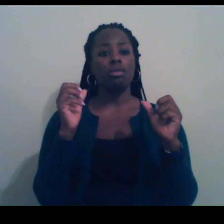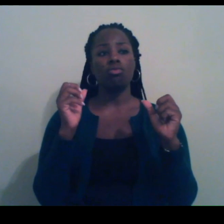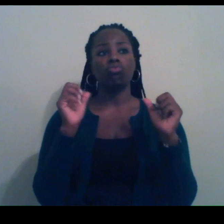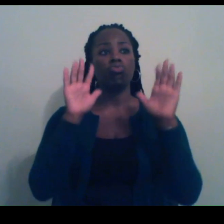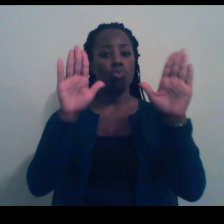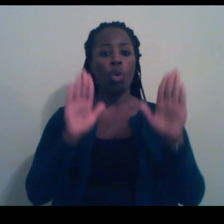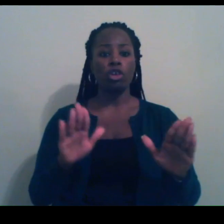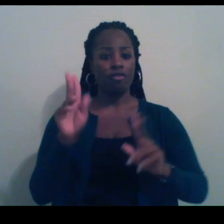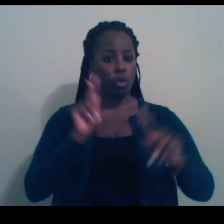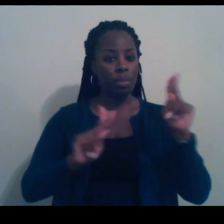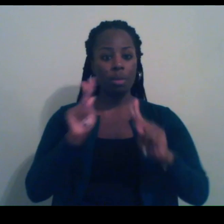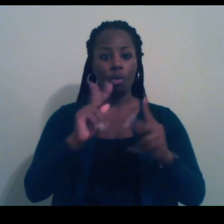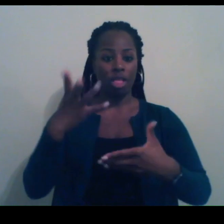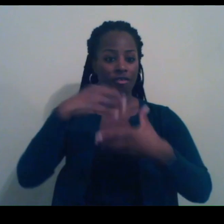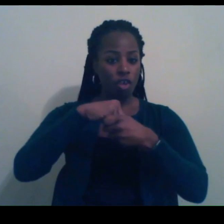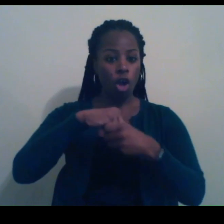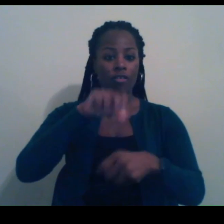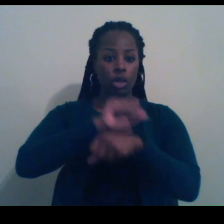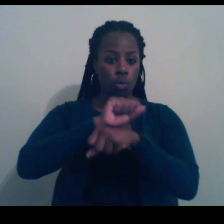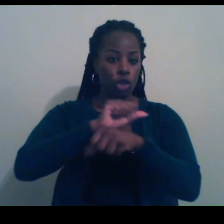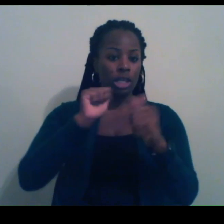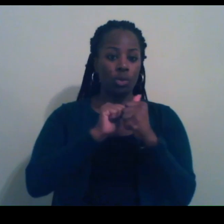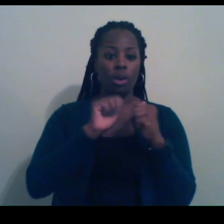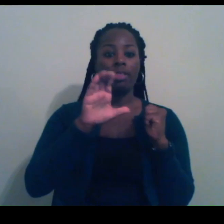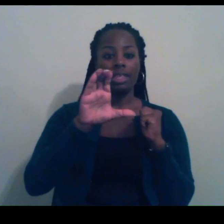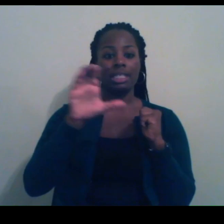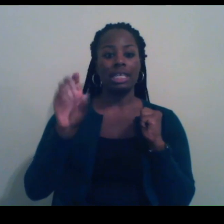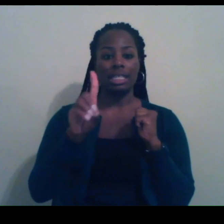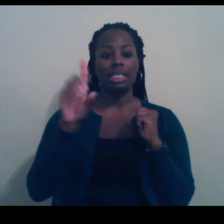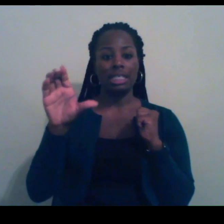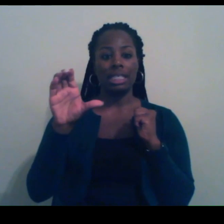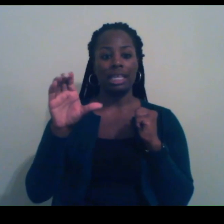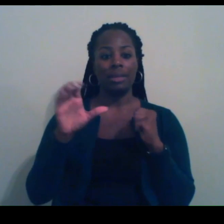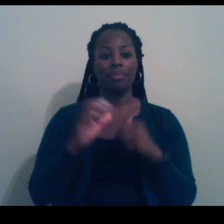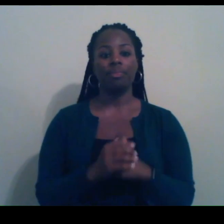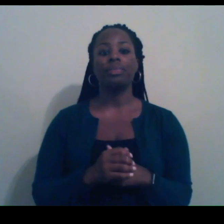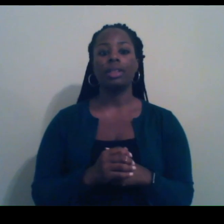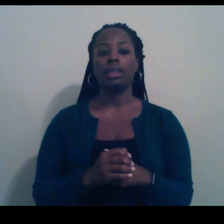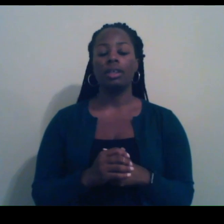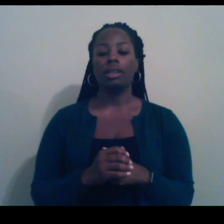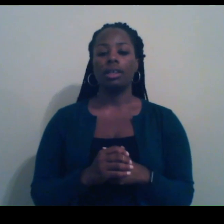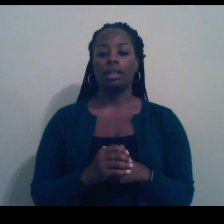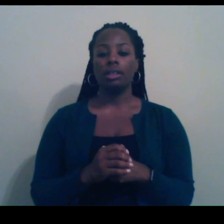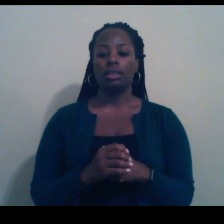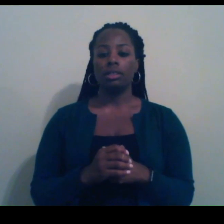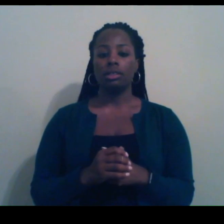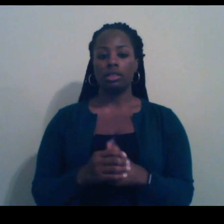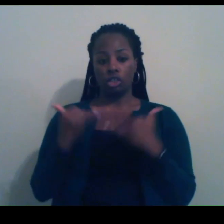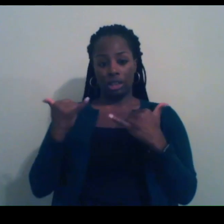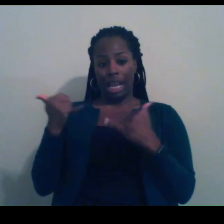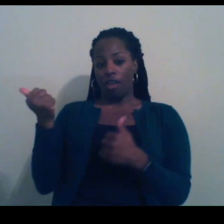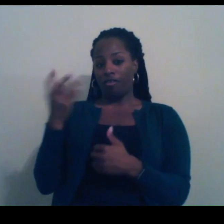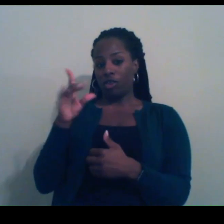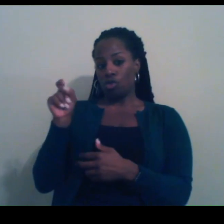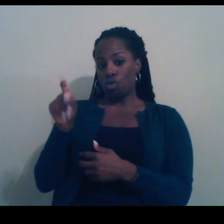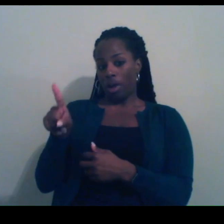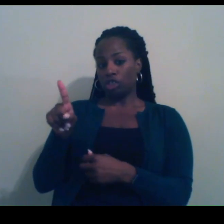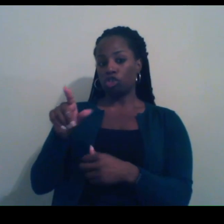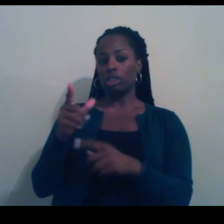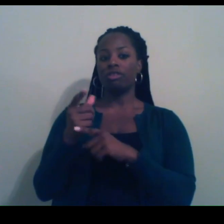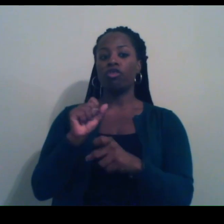agency thank you a few questions Steve Holland Reuters